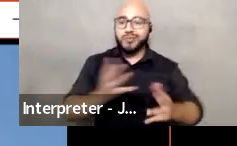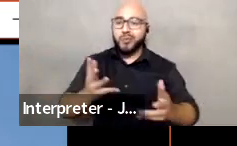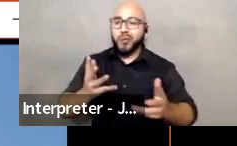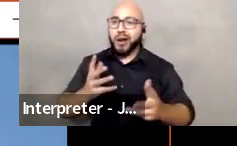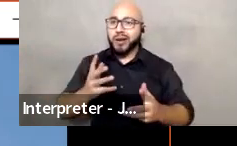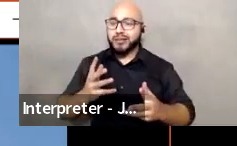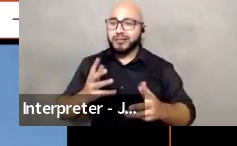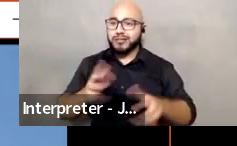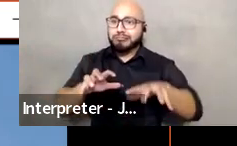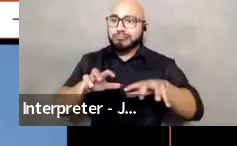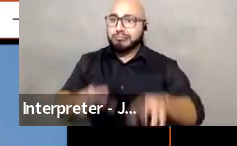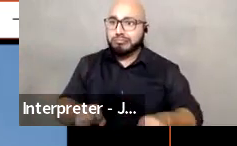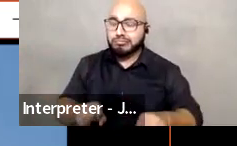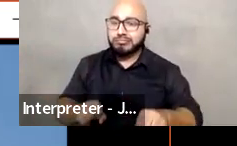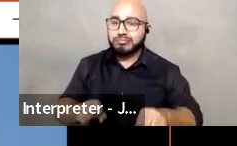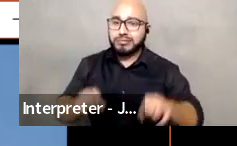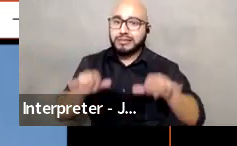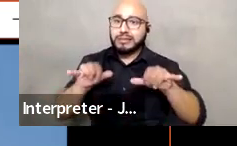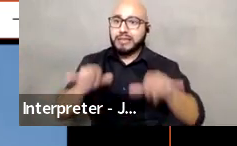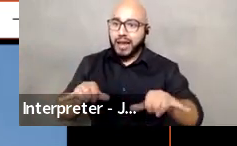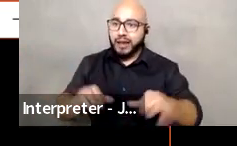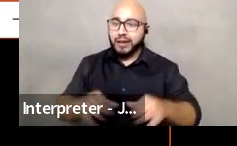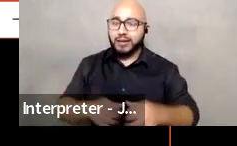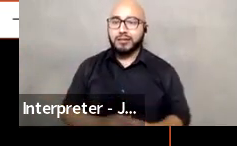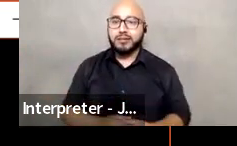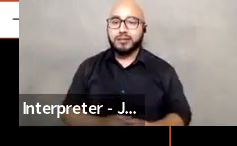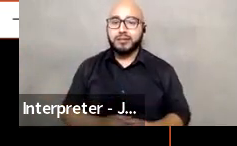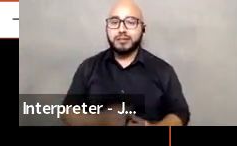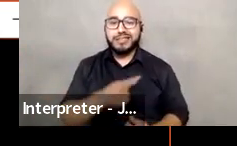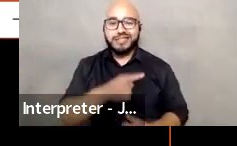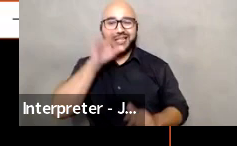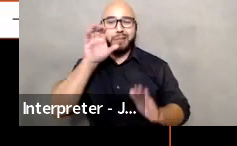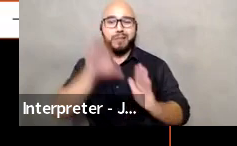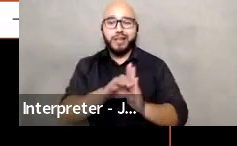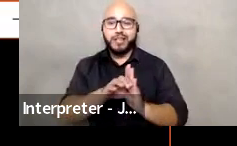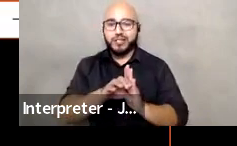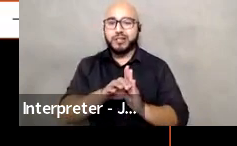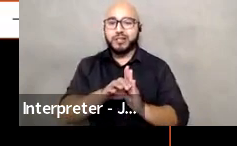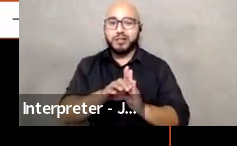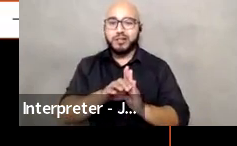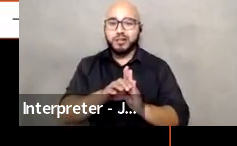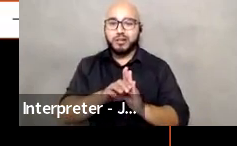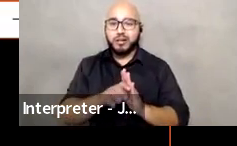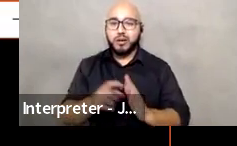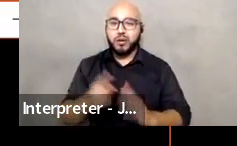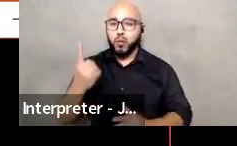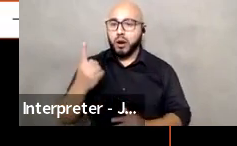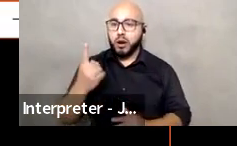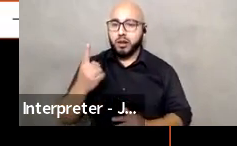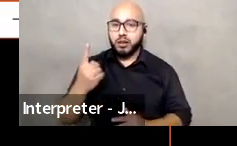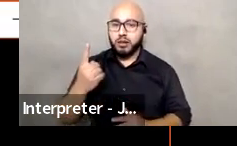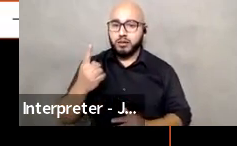Confederate monument would stay. Here's a picture of. one of the guys,